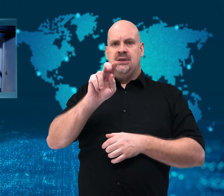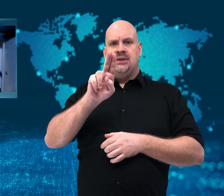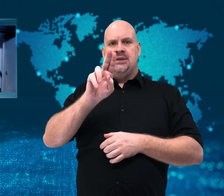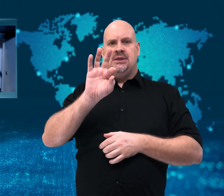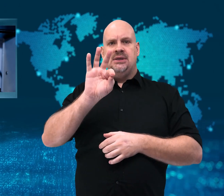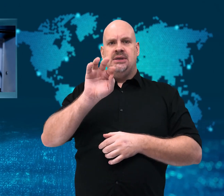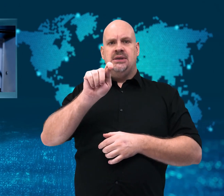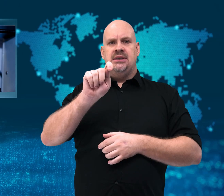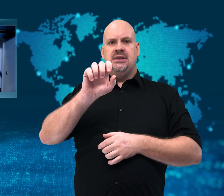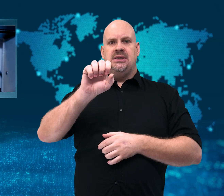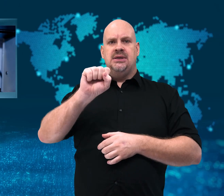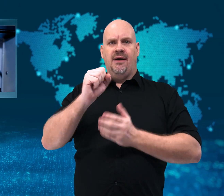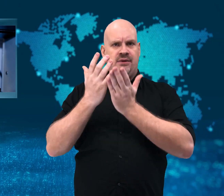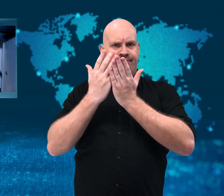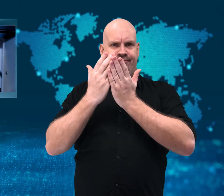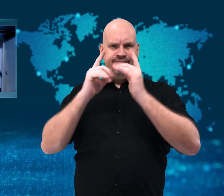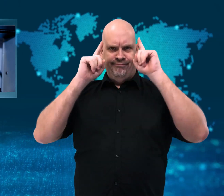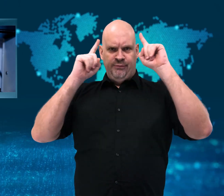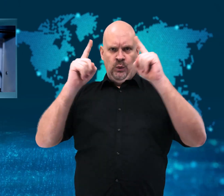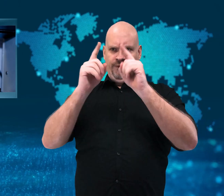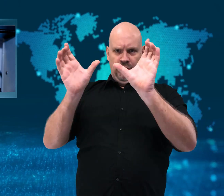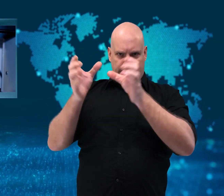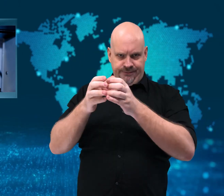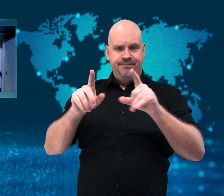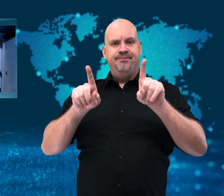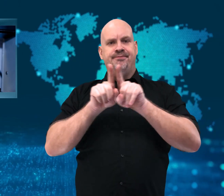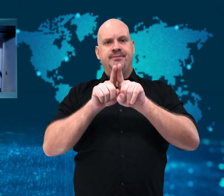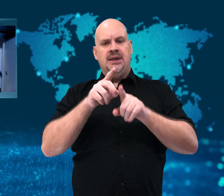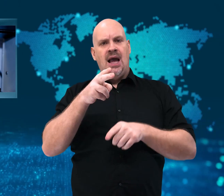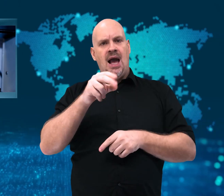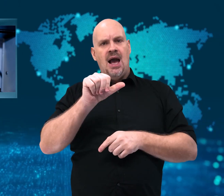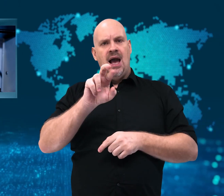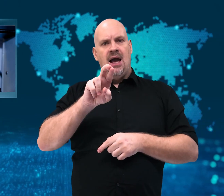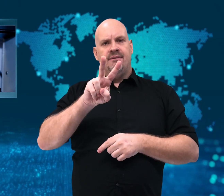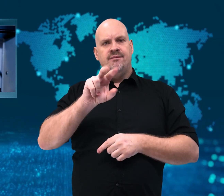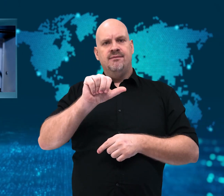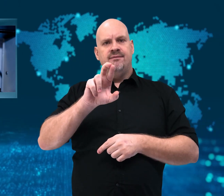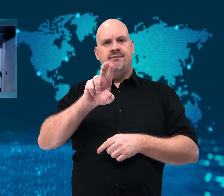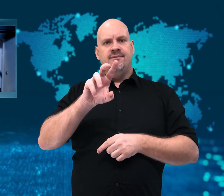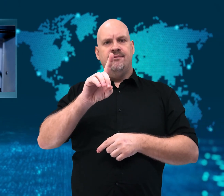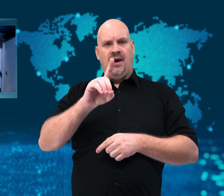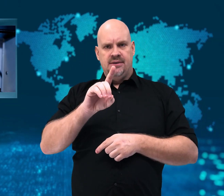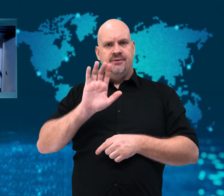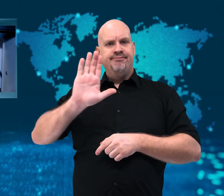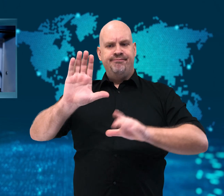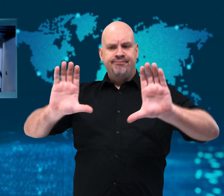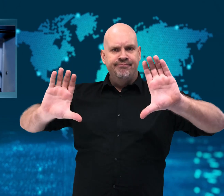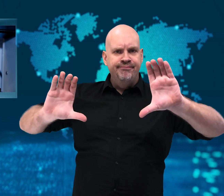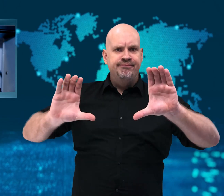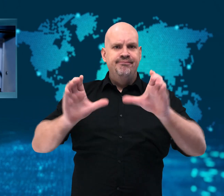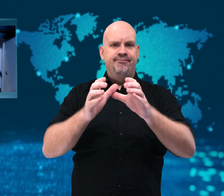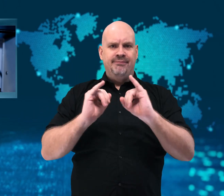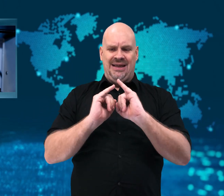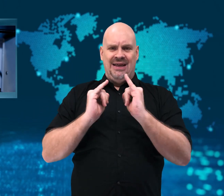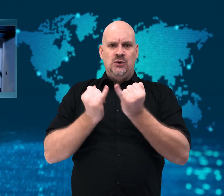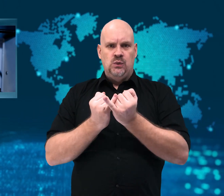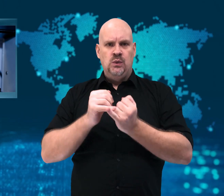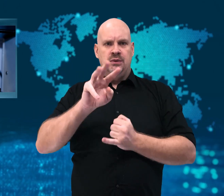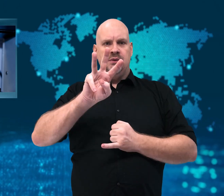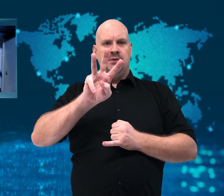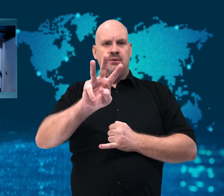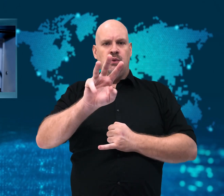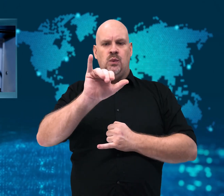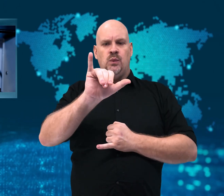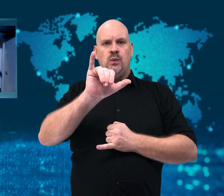and Harvard’s Wyss Institute for Biologically Inspired Engineering.